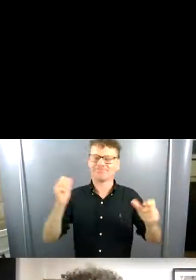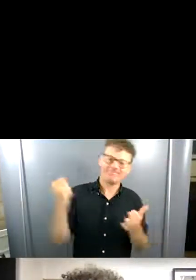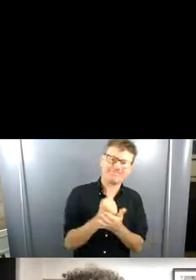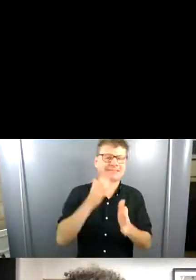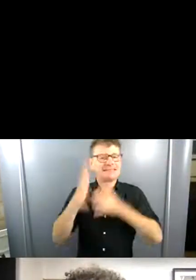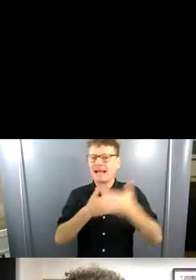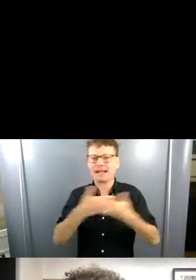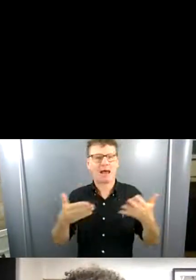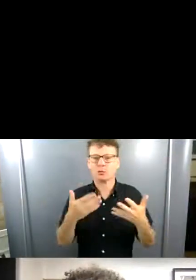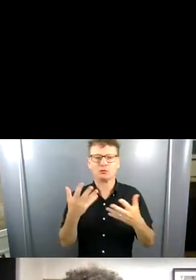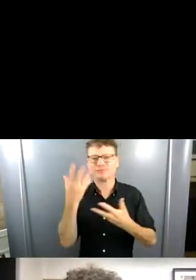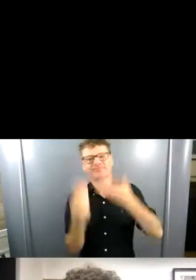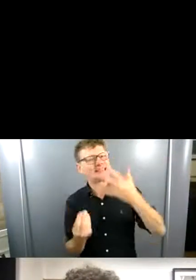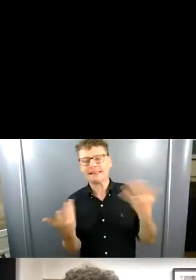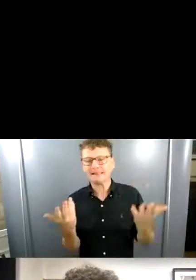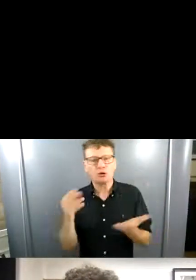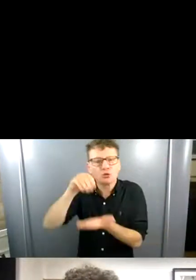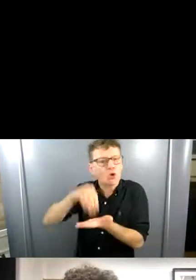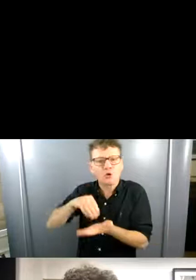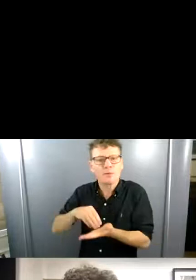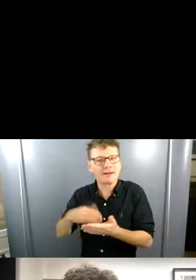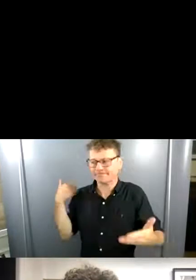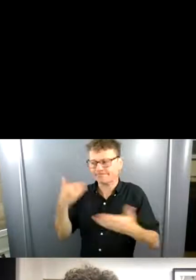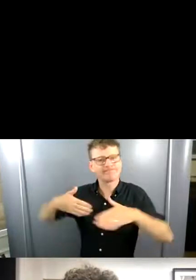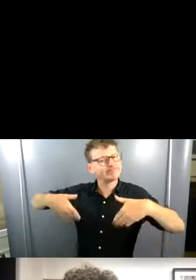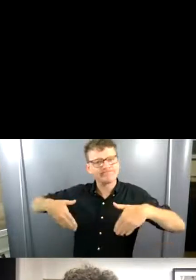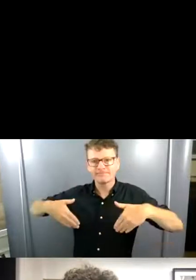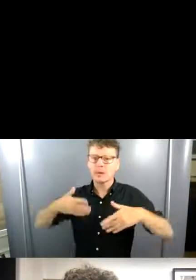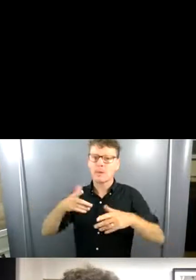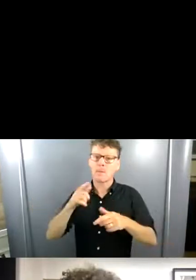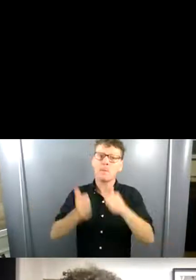these are quite underdocumented so far most the work on sign language indigenous sign language